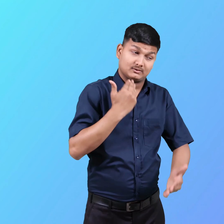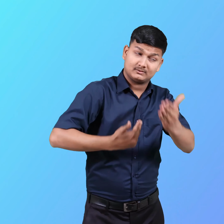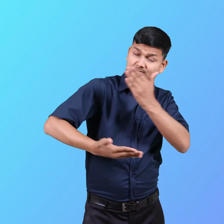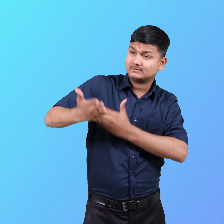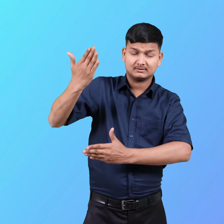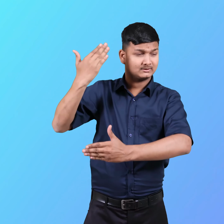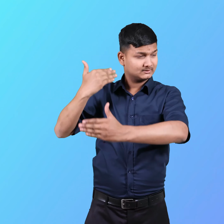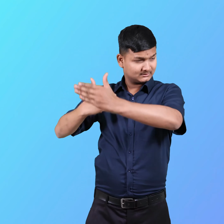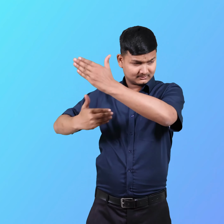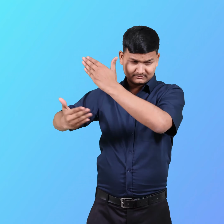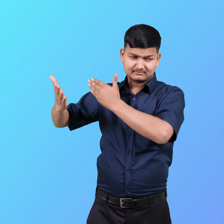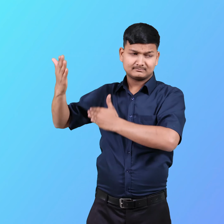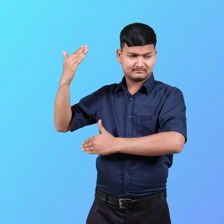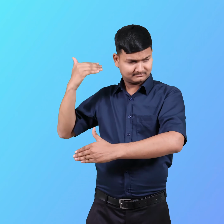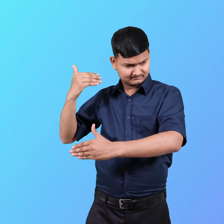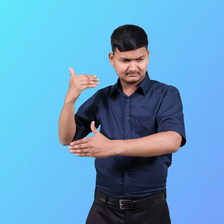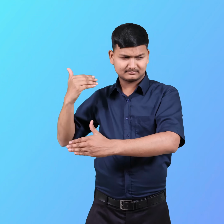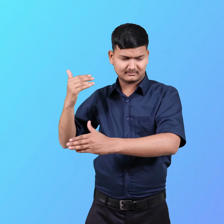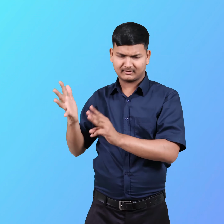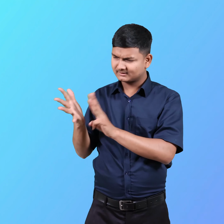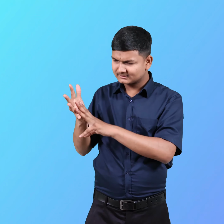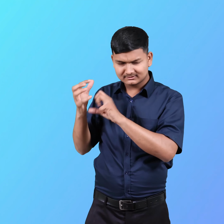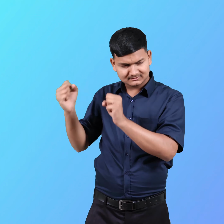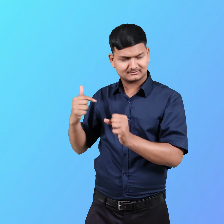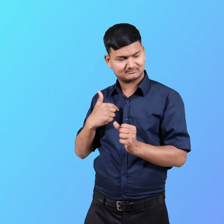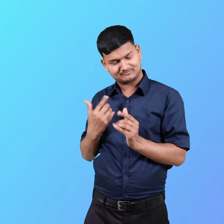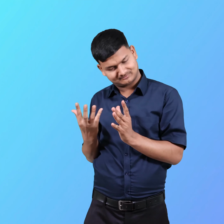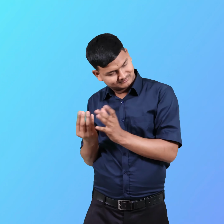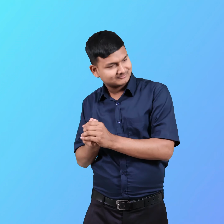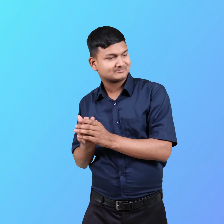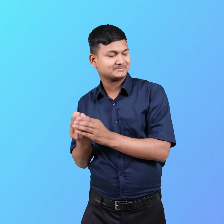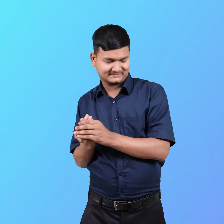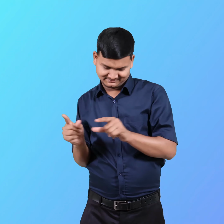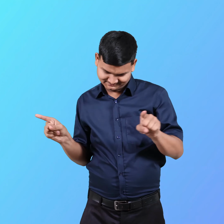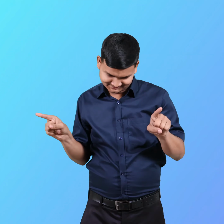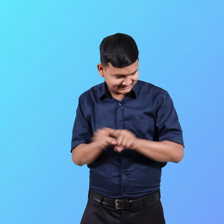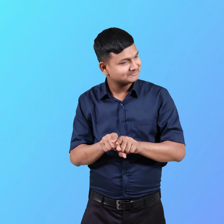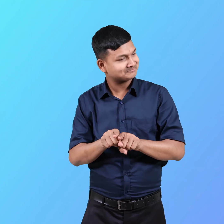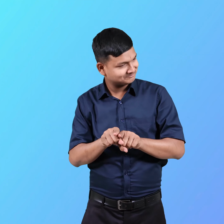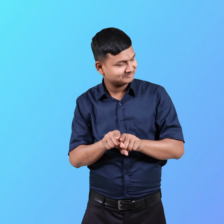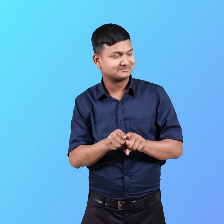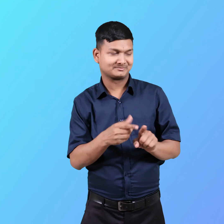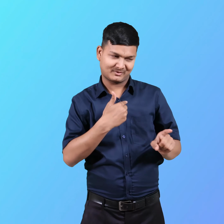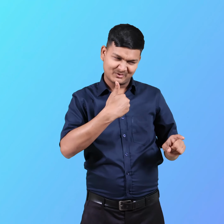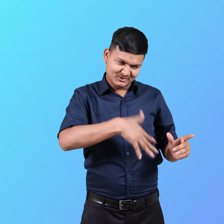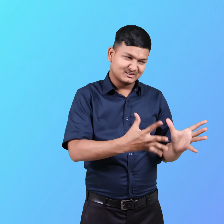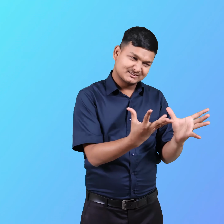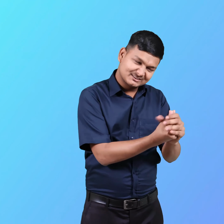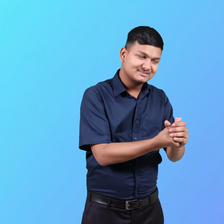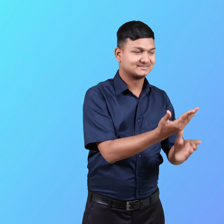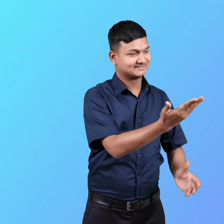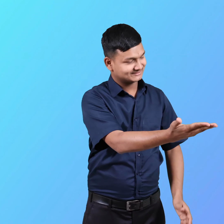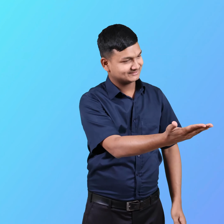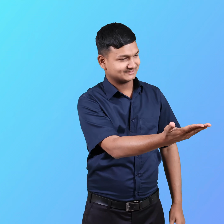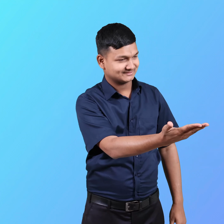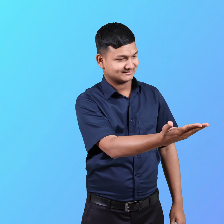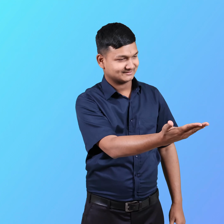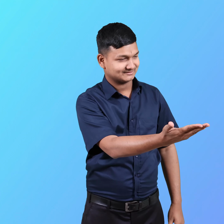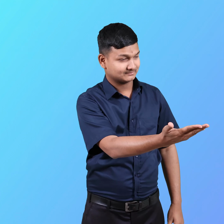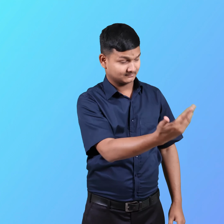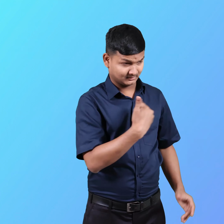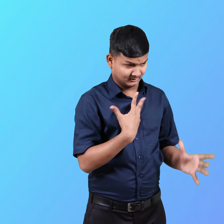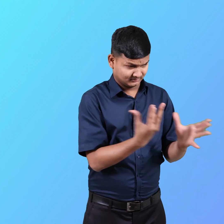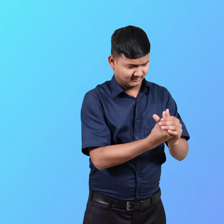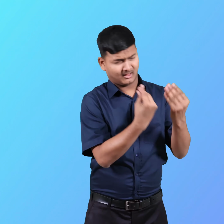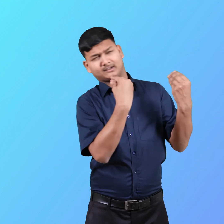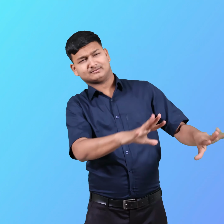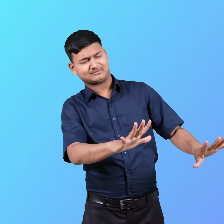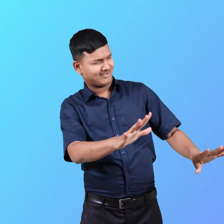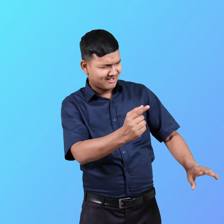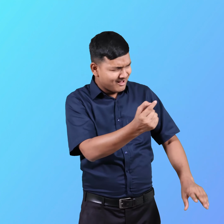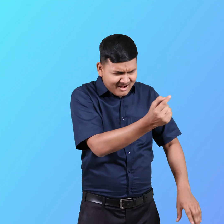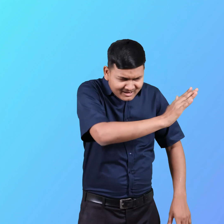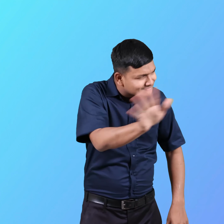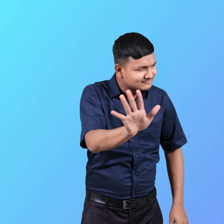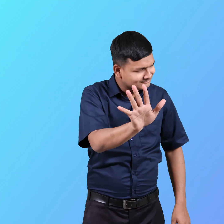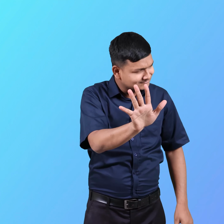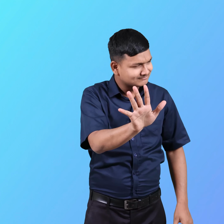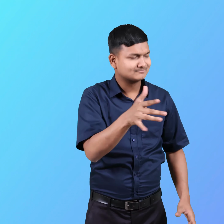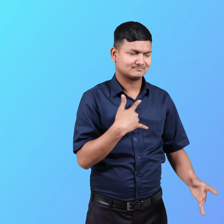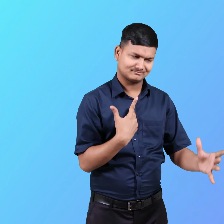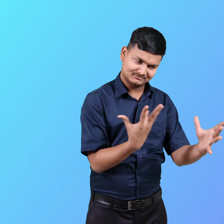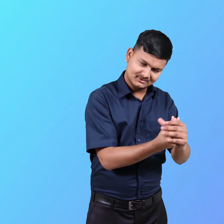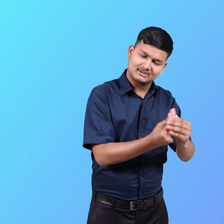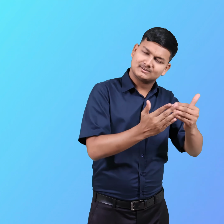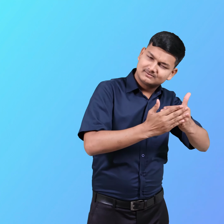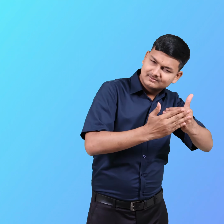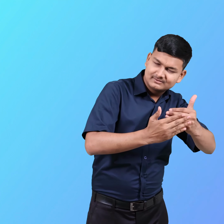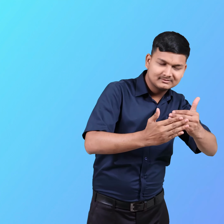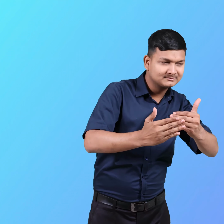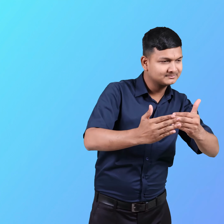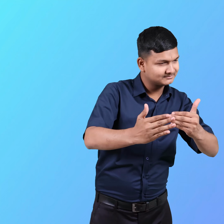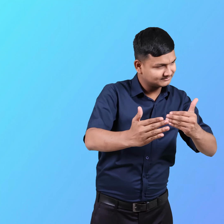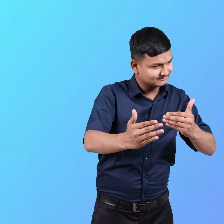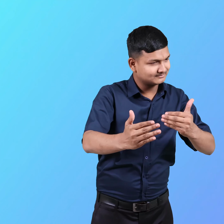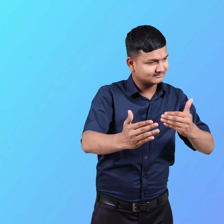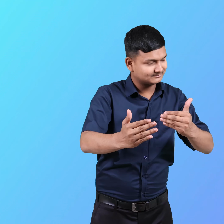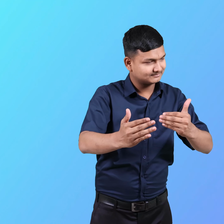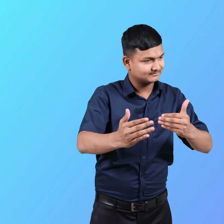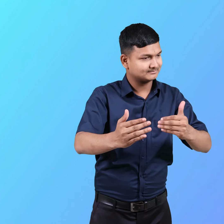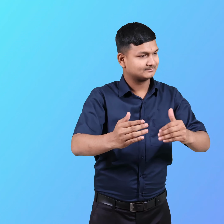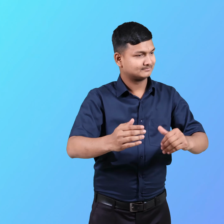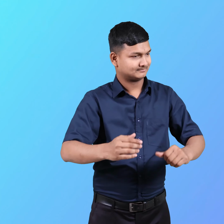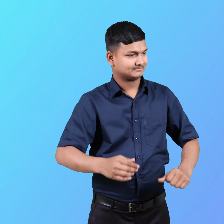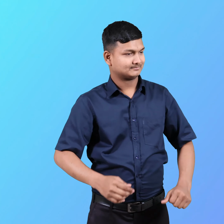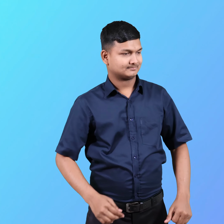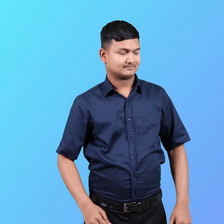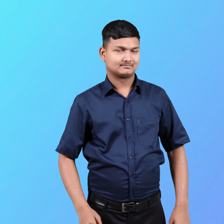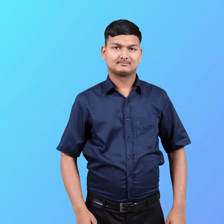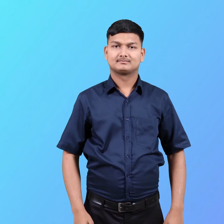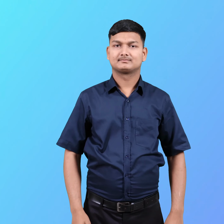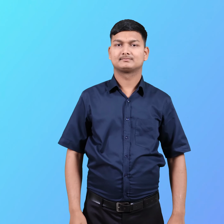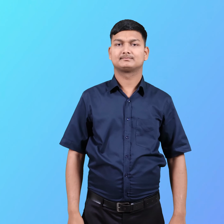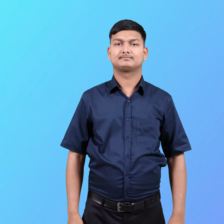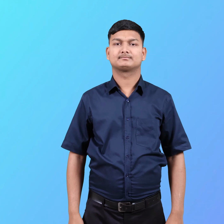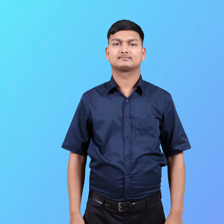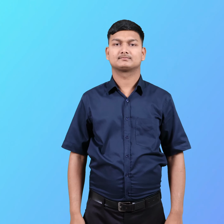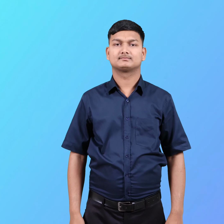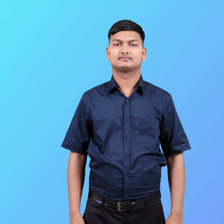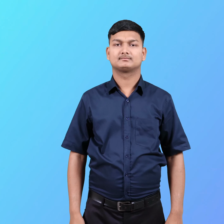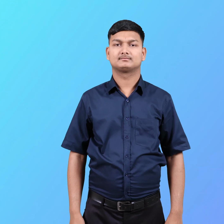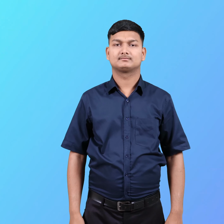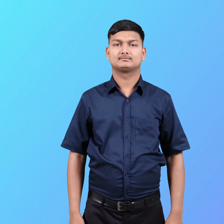Just as I was with Moses, I will be with you. No one will be able to stop you all your life. I will not abandon you. I will never leave you.